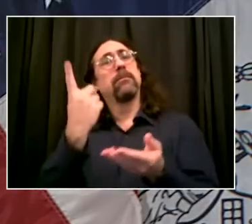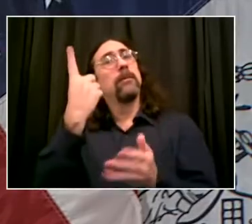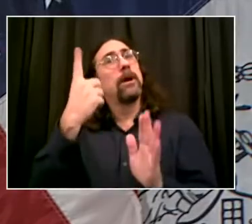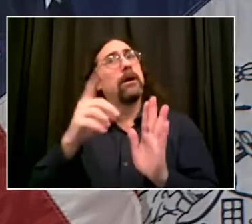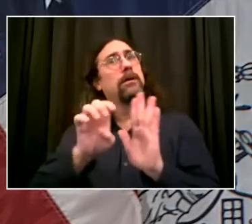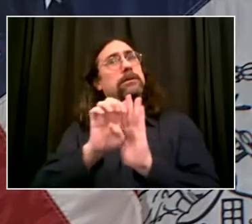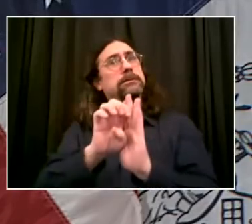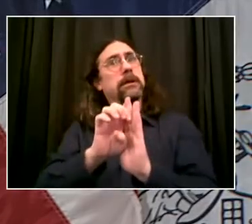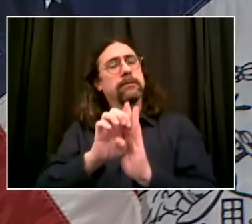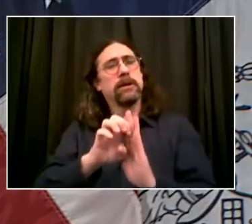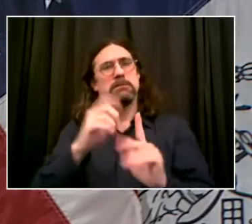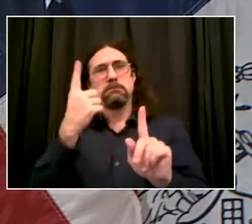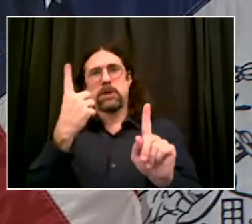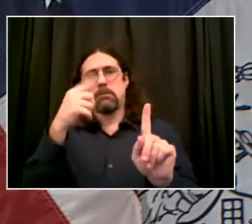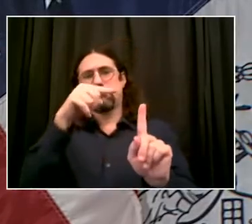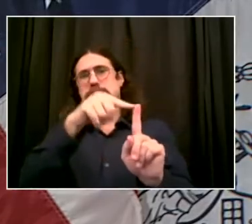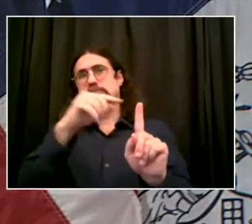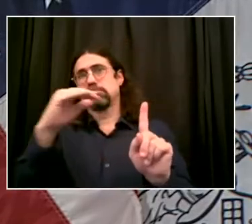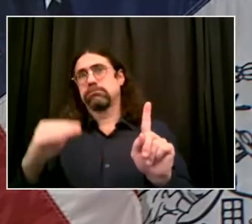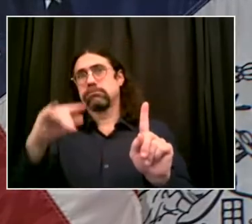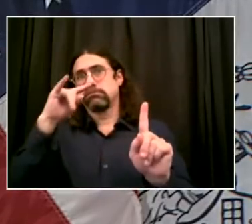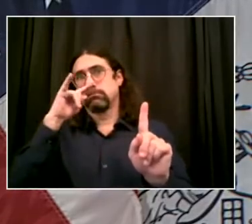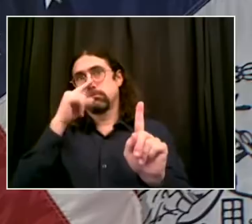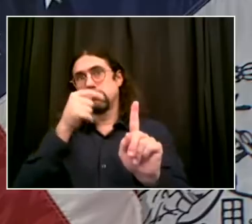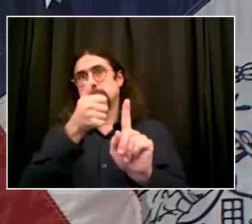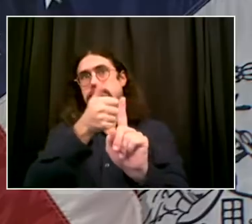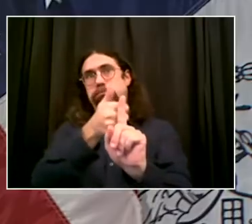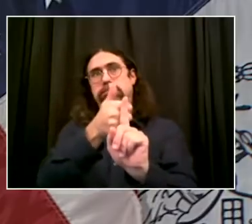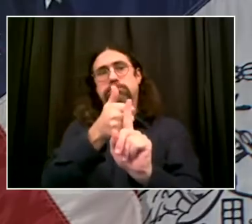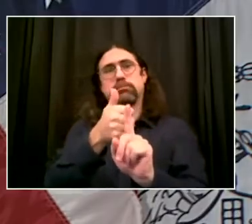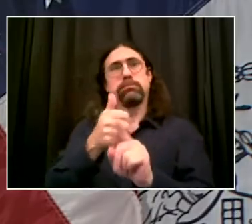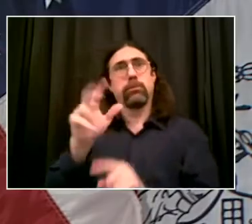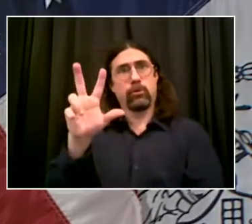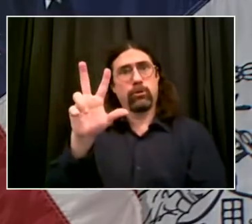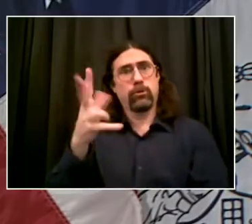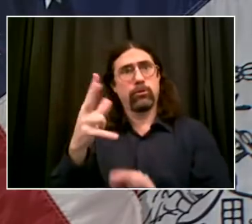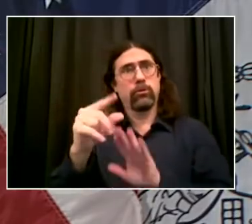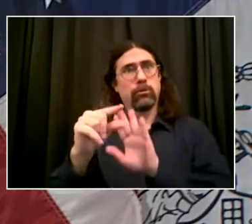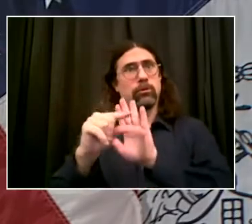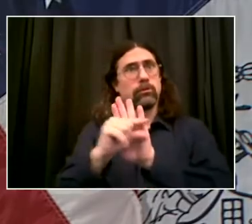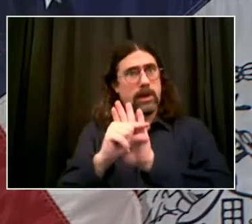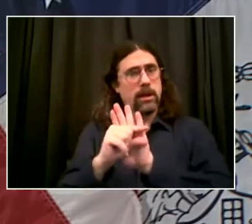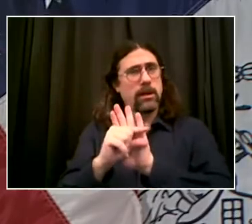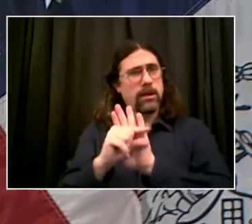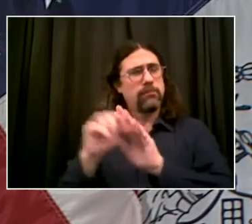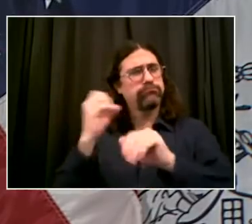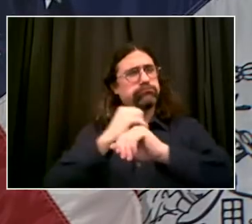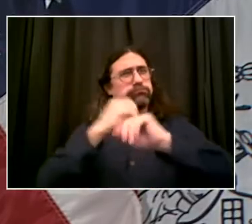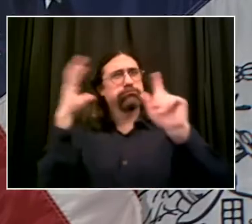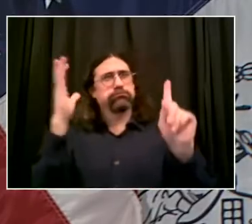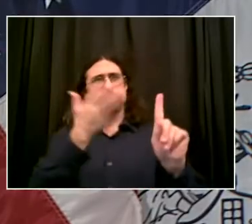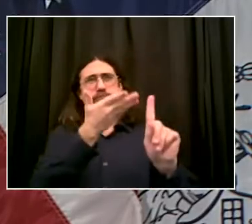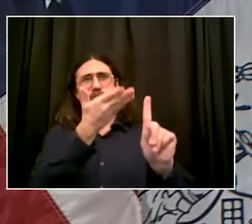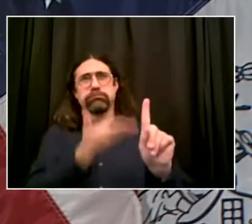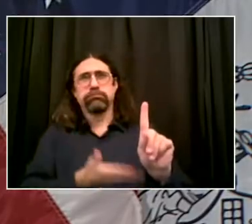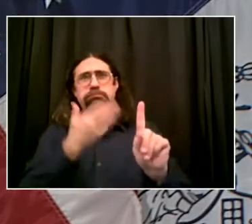PICTURE. A THIRD GRADER LAST YEAR HE WAS